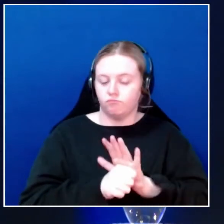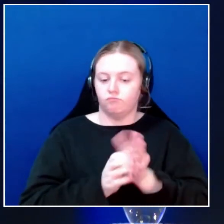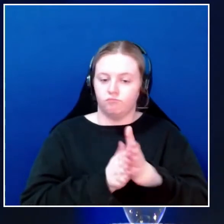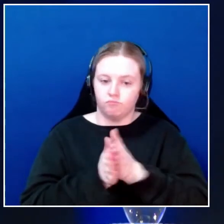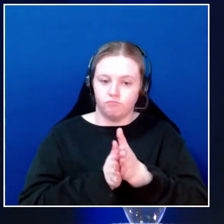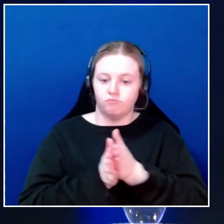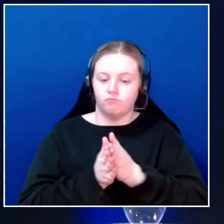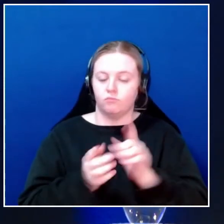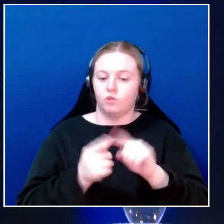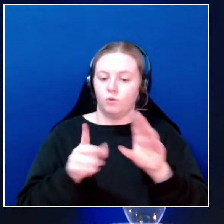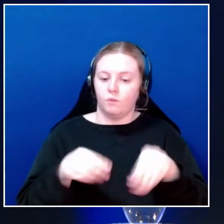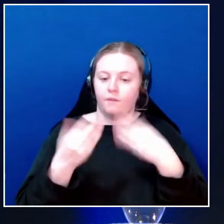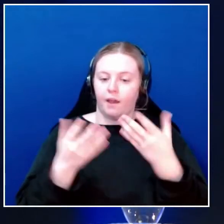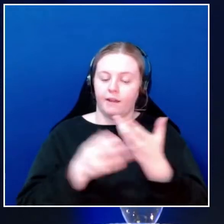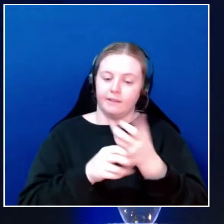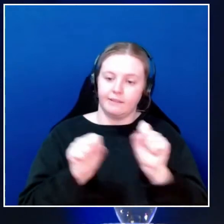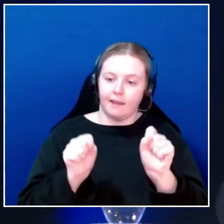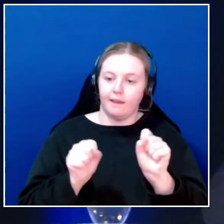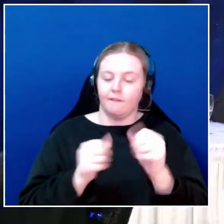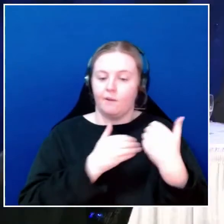safe and reliable service. Thank you.